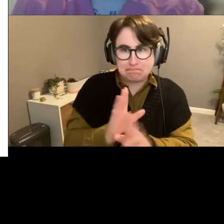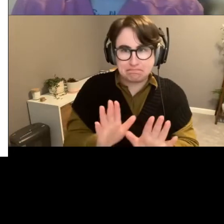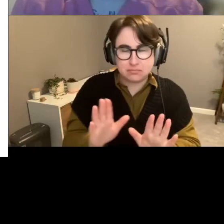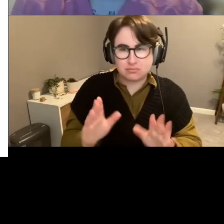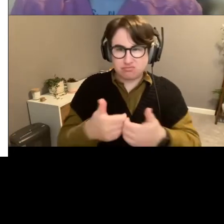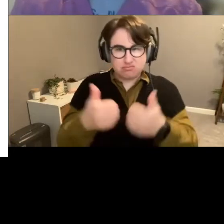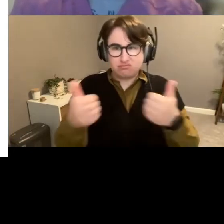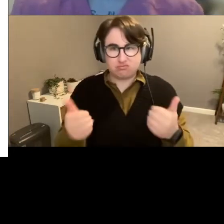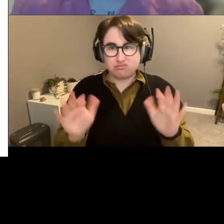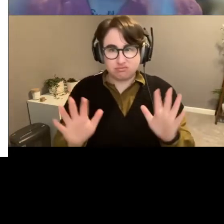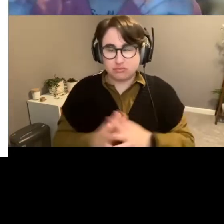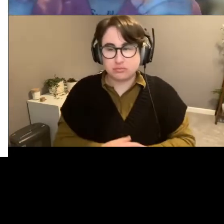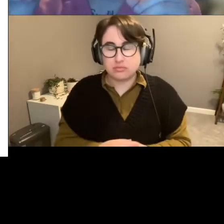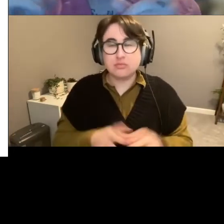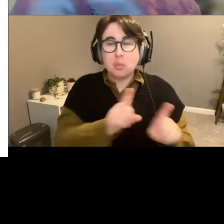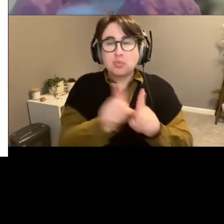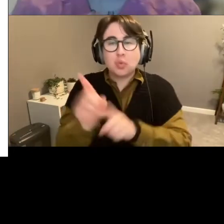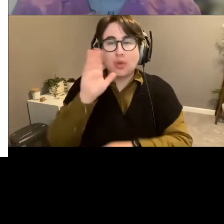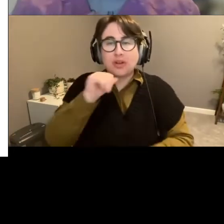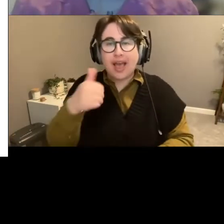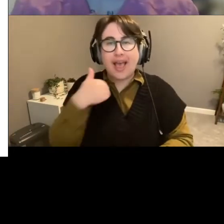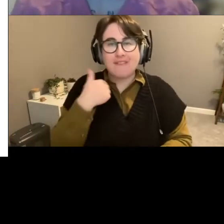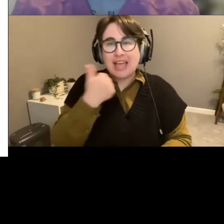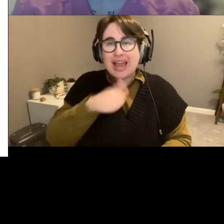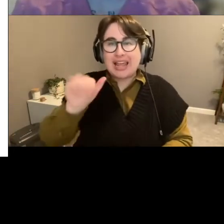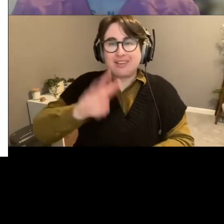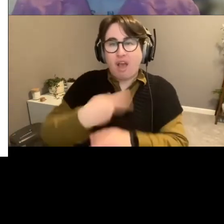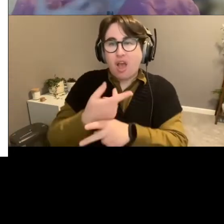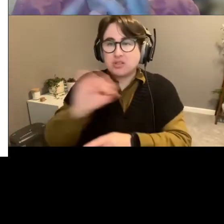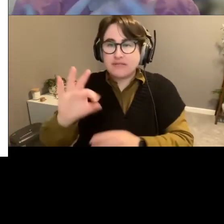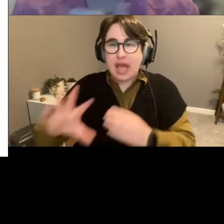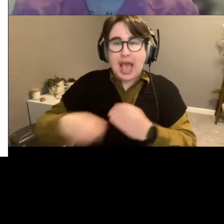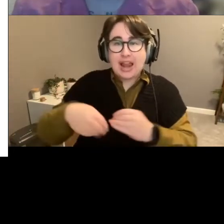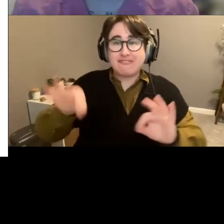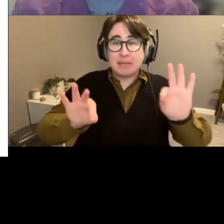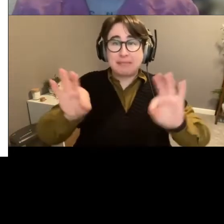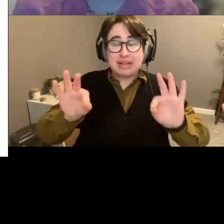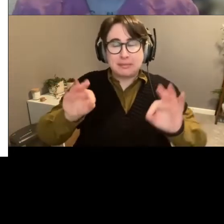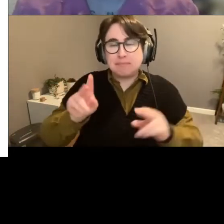a quote-unquote "feminizing effect." So a lot of people I talk to are worried